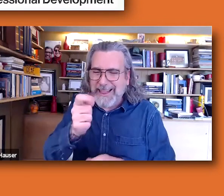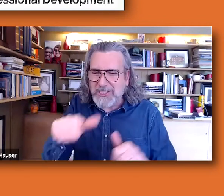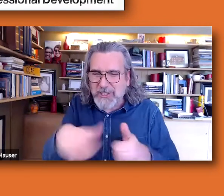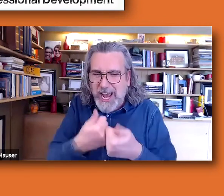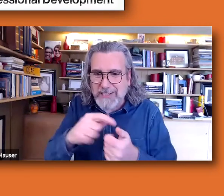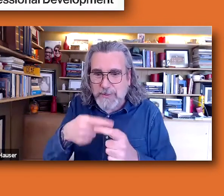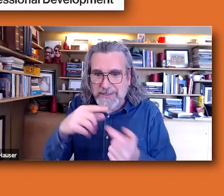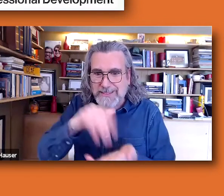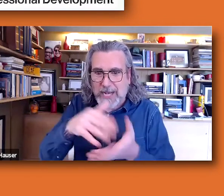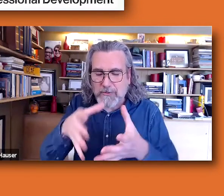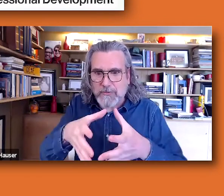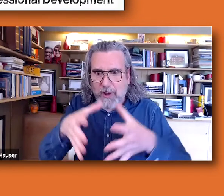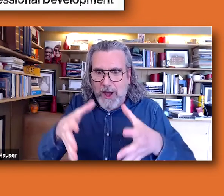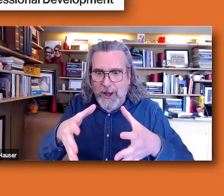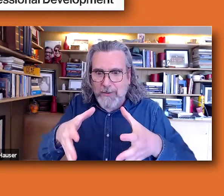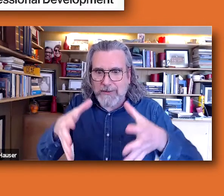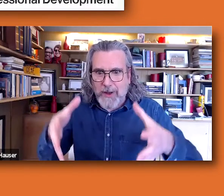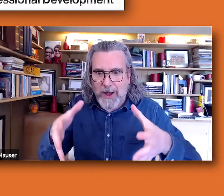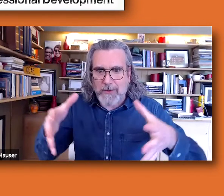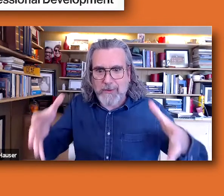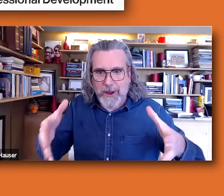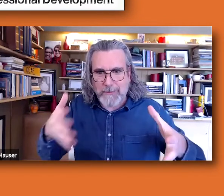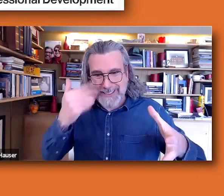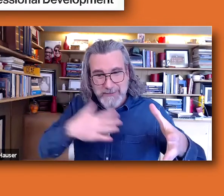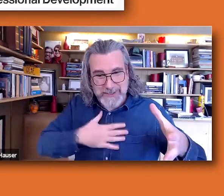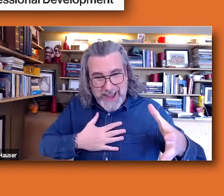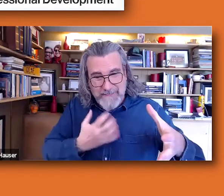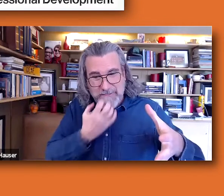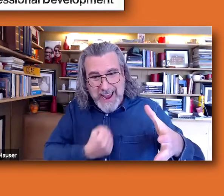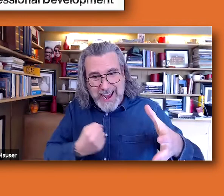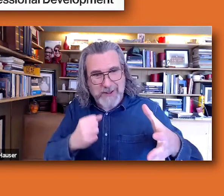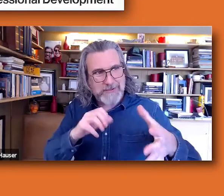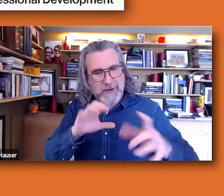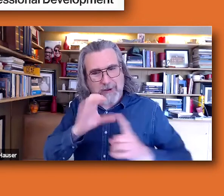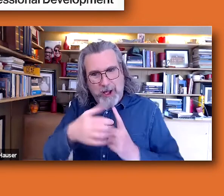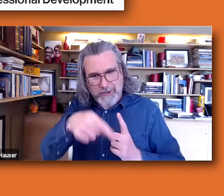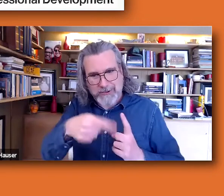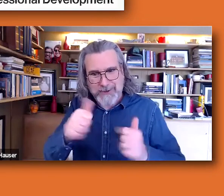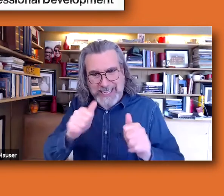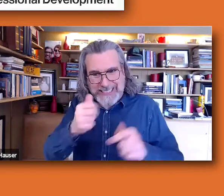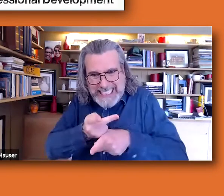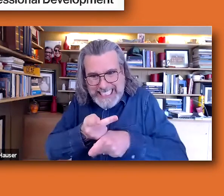that I've tried to-- to keep up. Even as we've grown, I value the culture